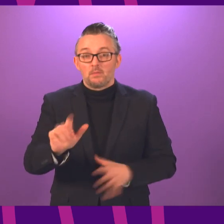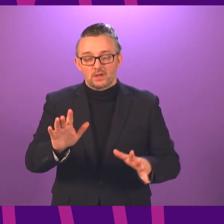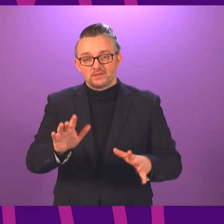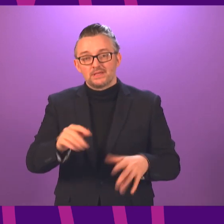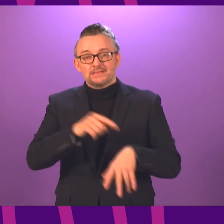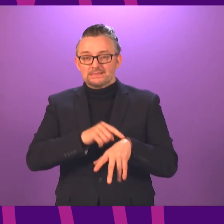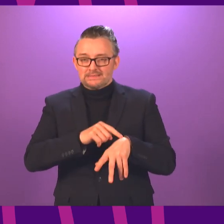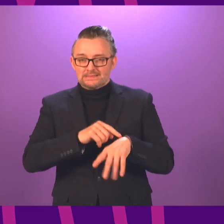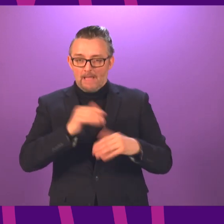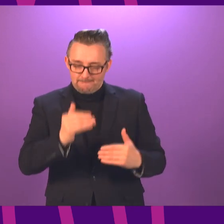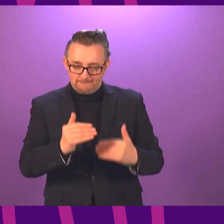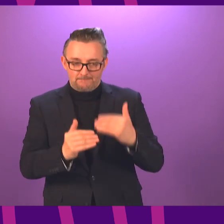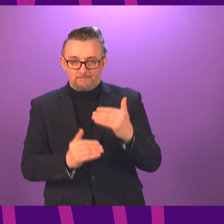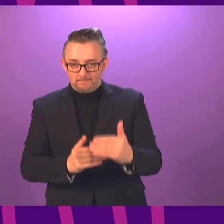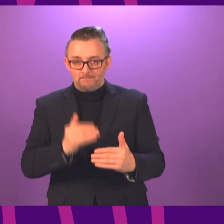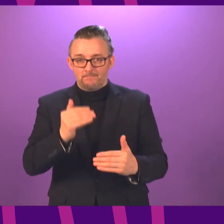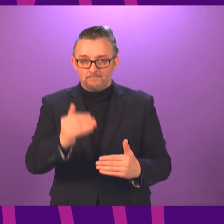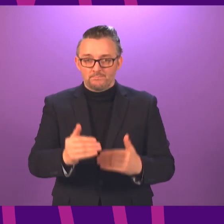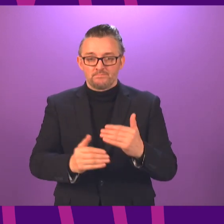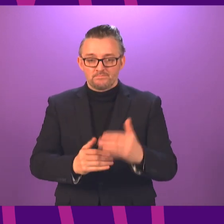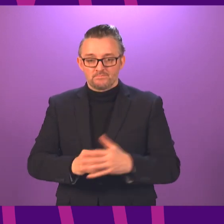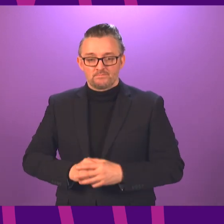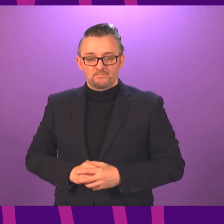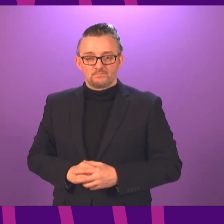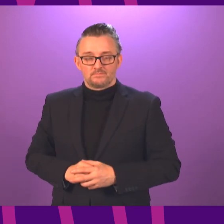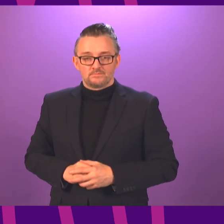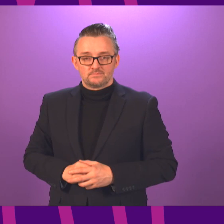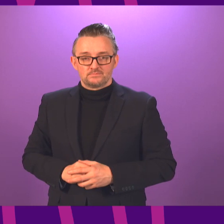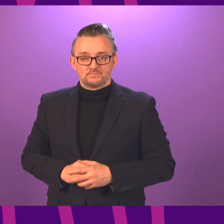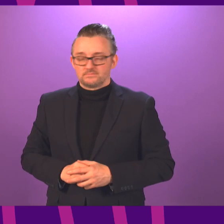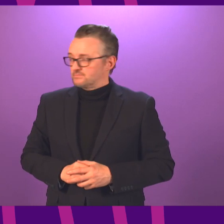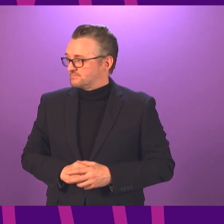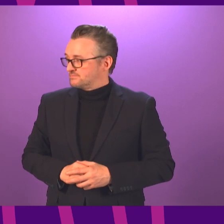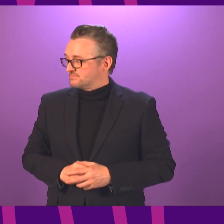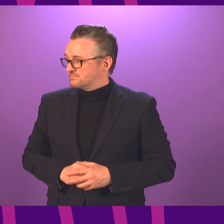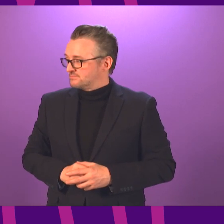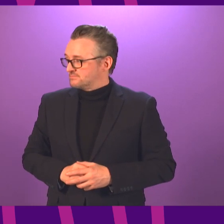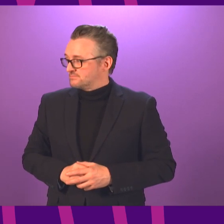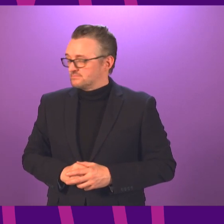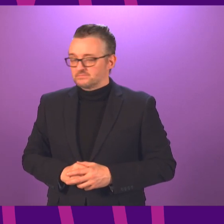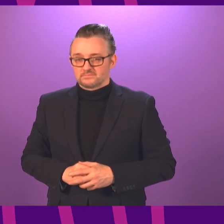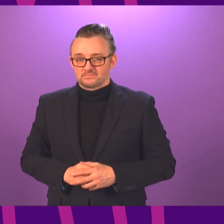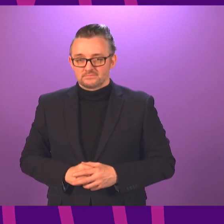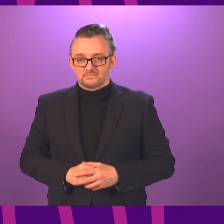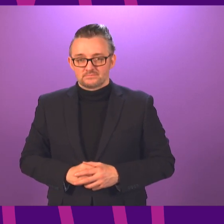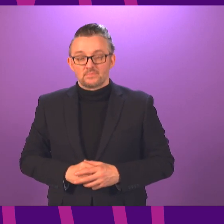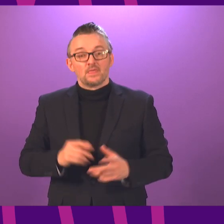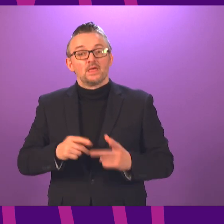new framework, although all the timescales are easing— —if the process